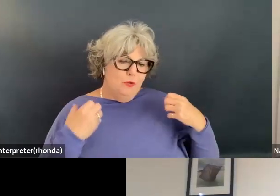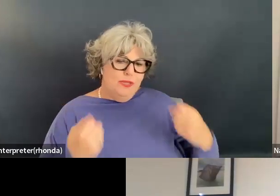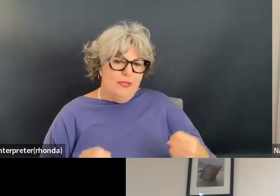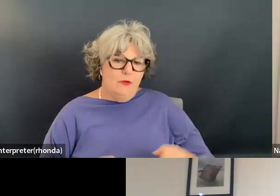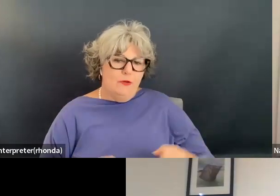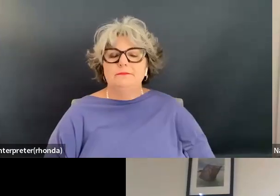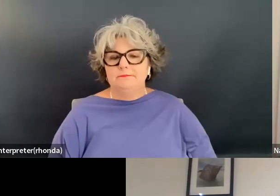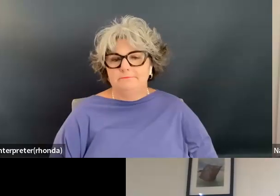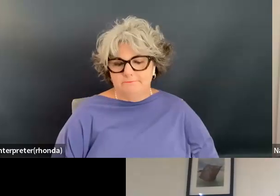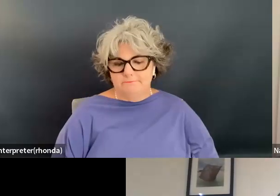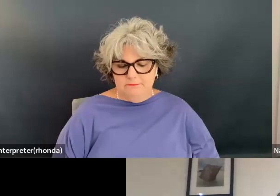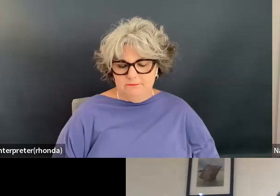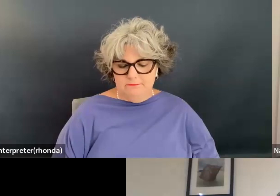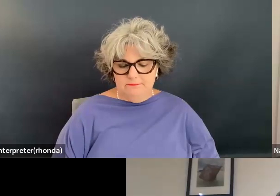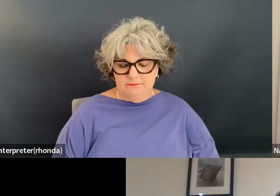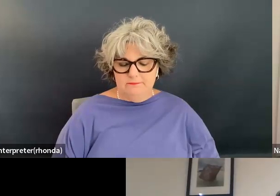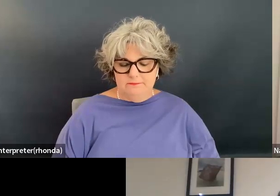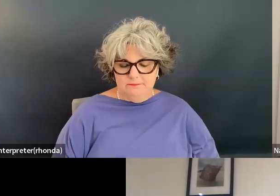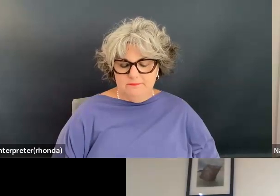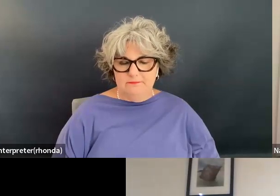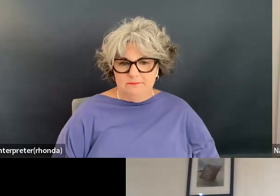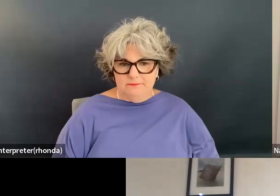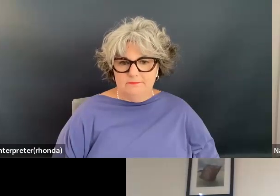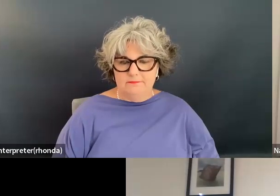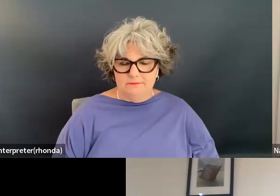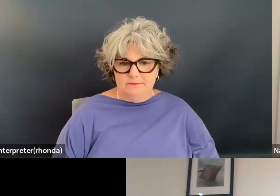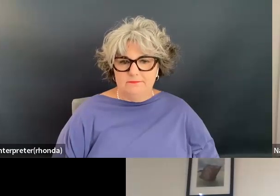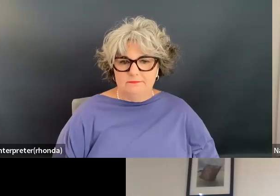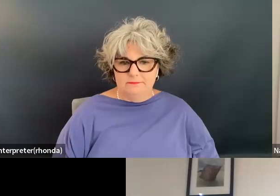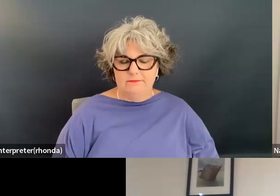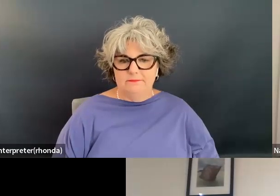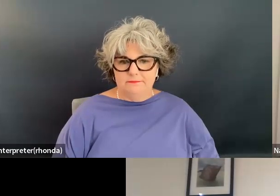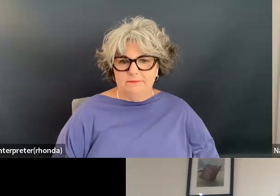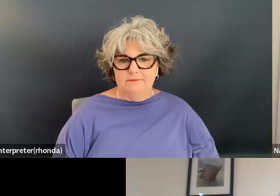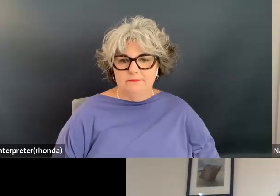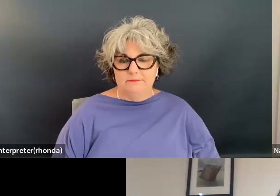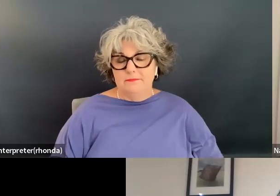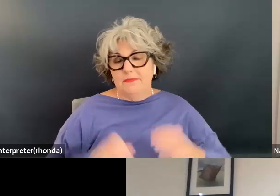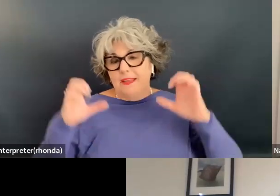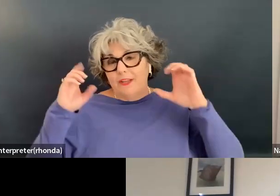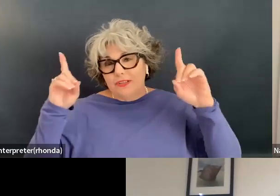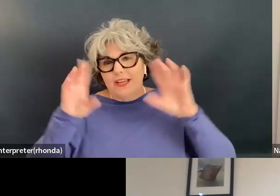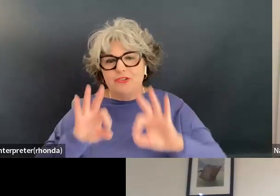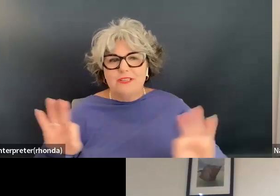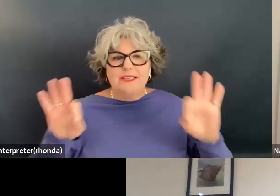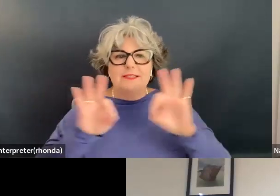That is basically the most important thing for me. Like, there are other things as well, like education is so important.